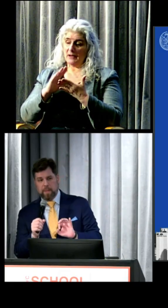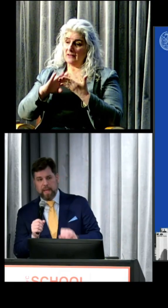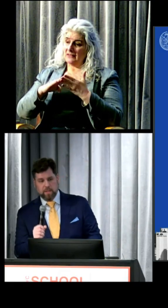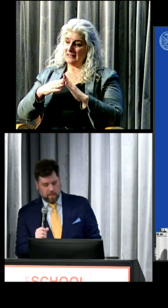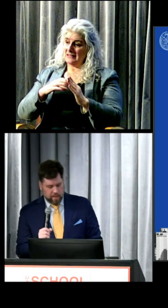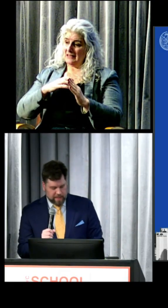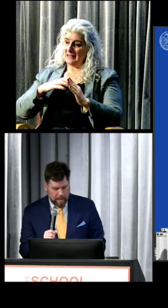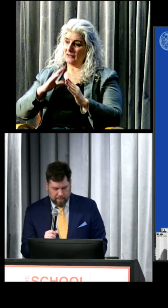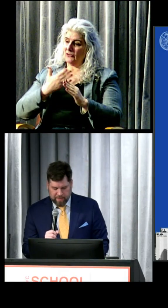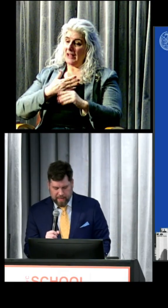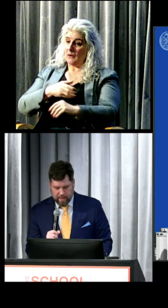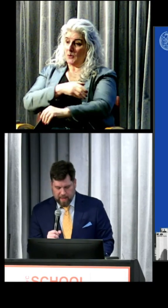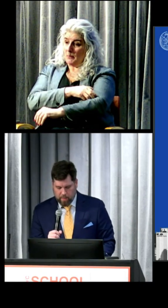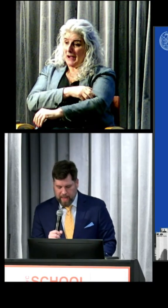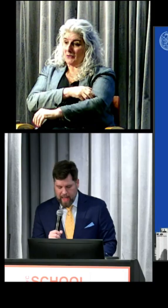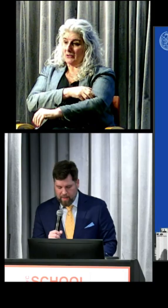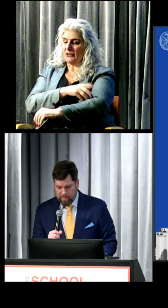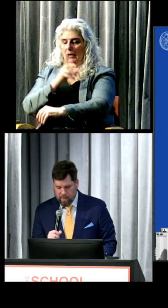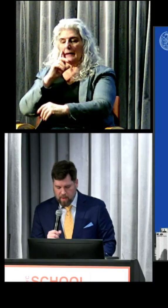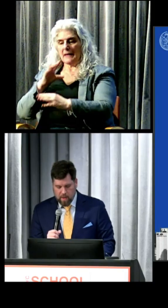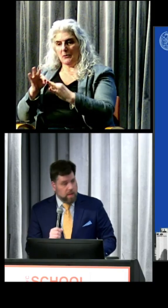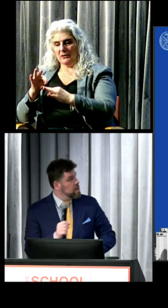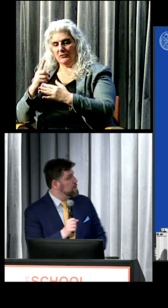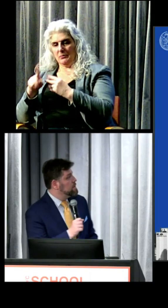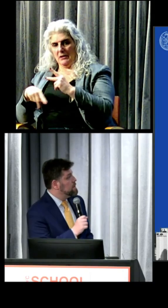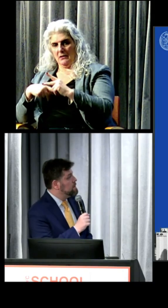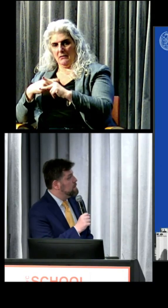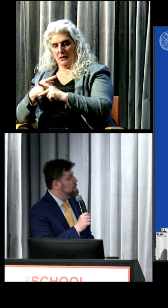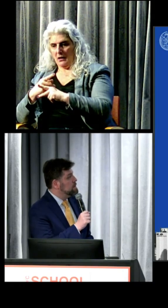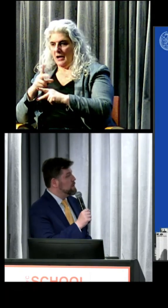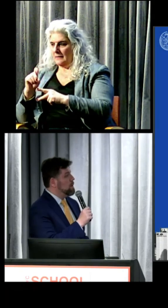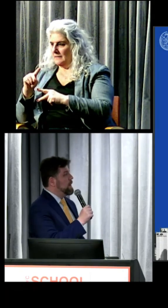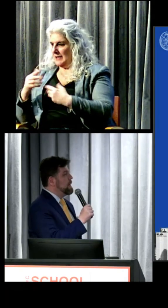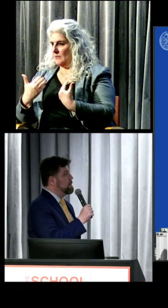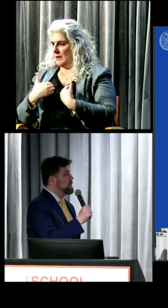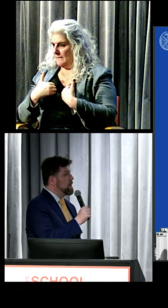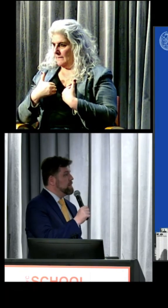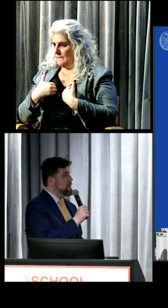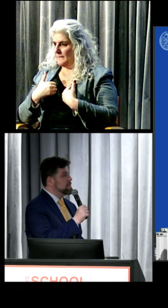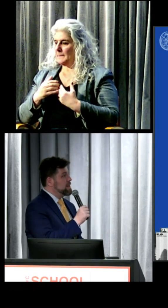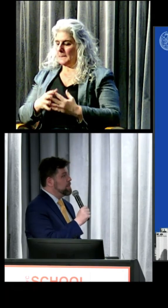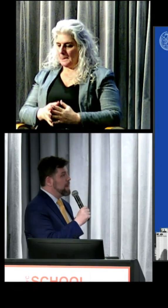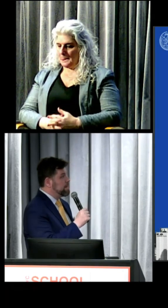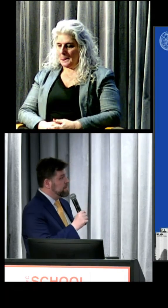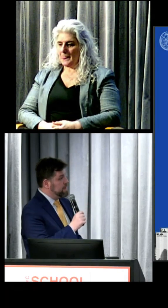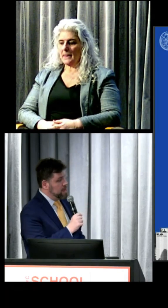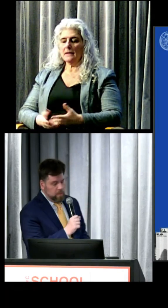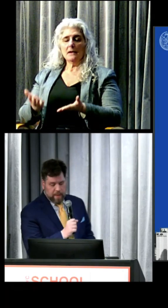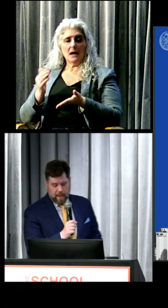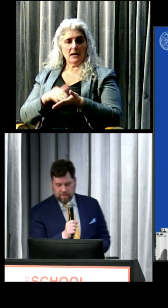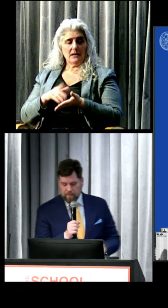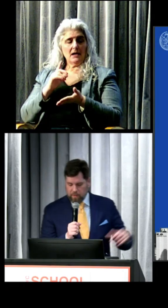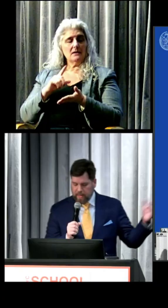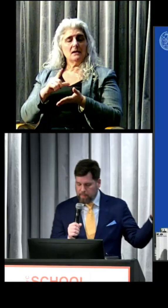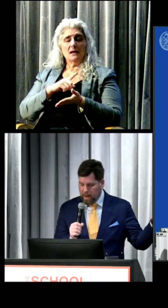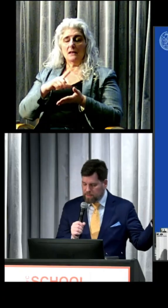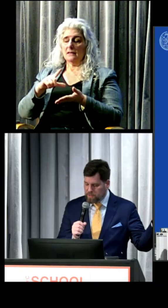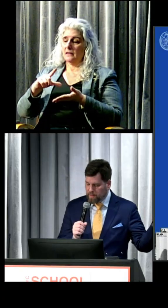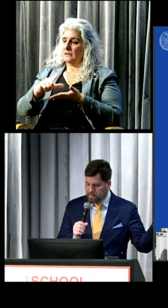I kind of just said that. Okay, so the exhibit we're gonna talk about specifically today is the neighborhood simulation